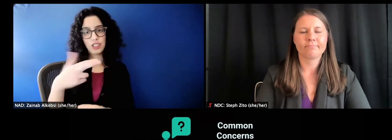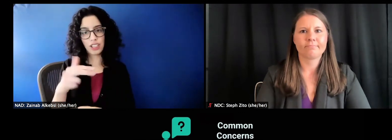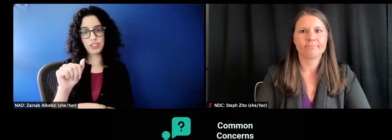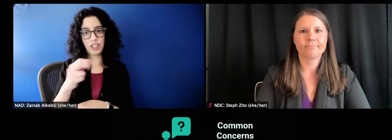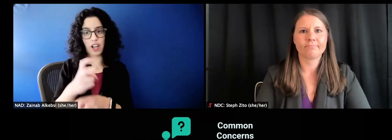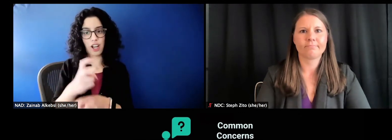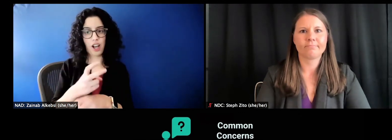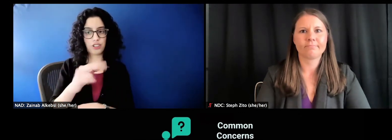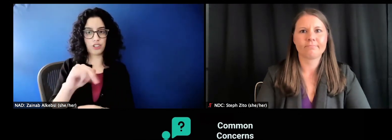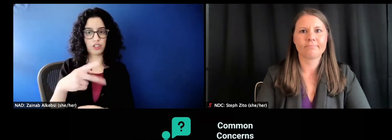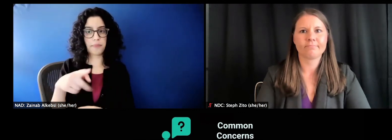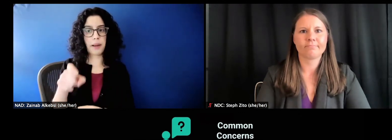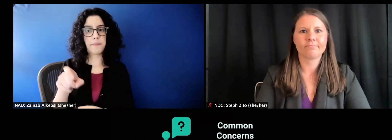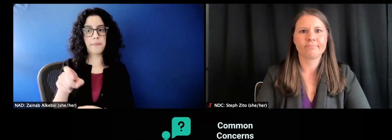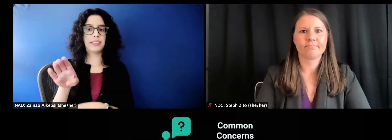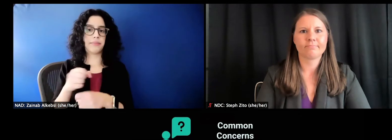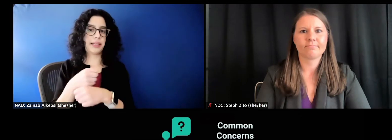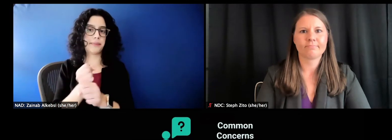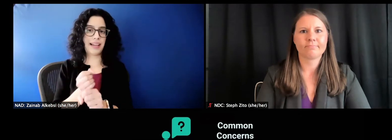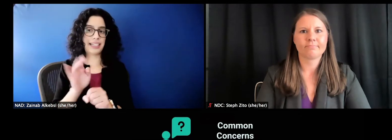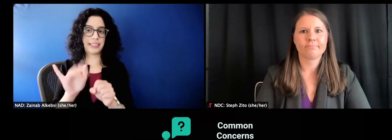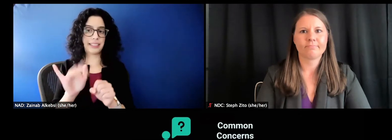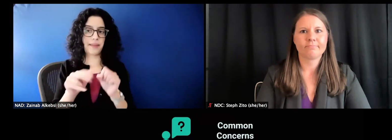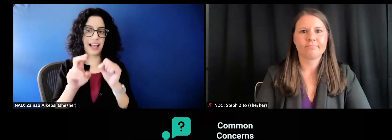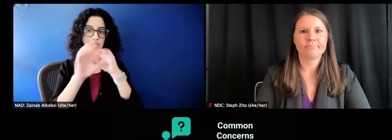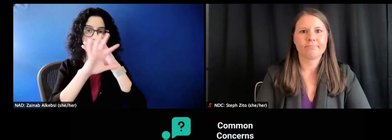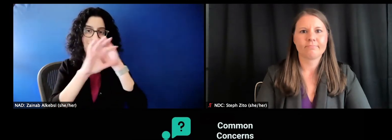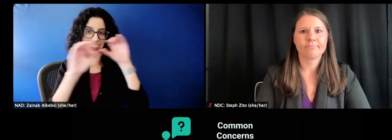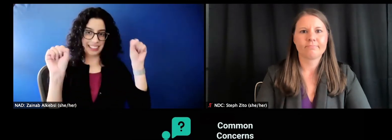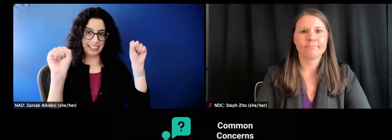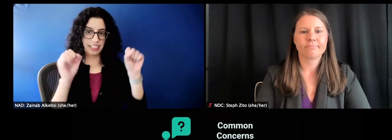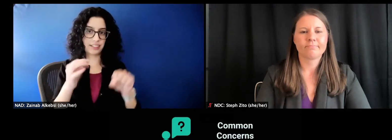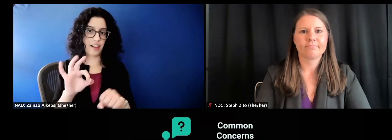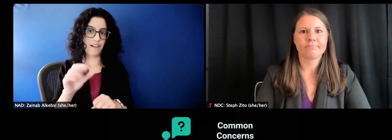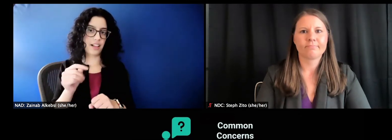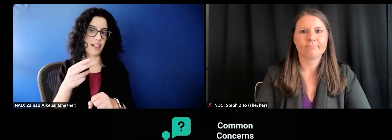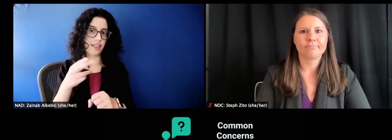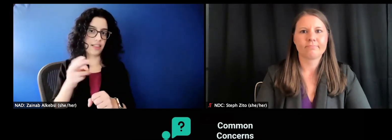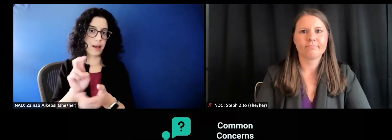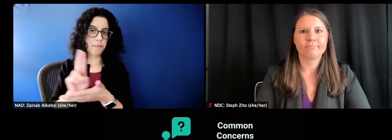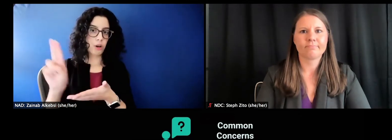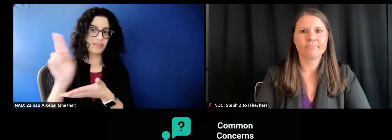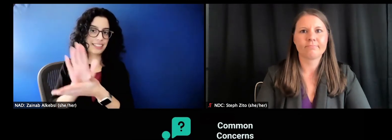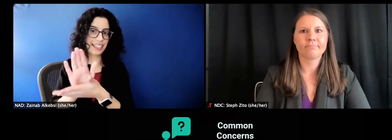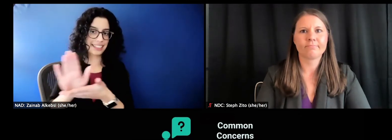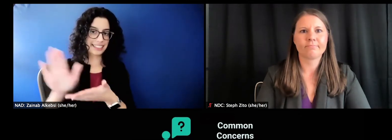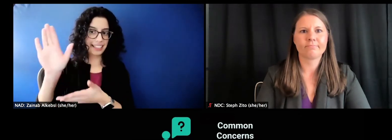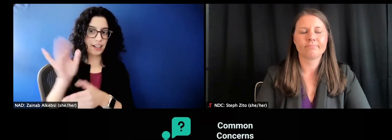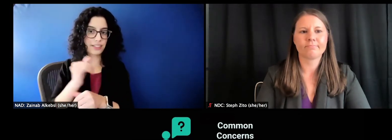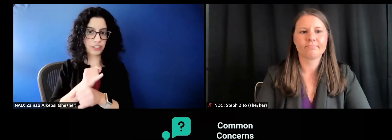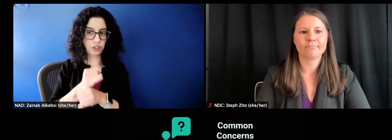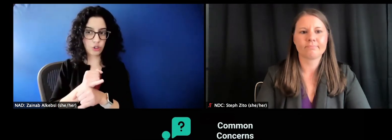must be made by the president of the post secondary institution